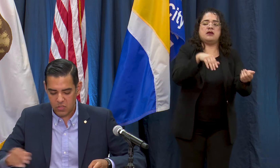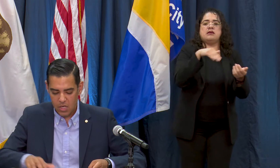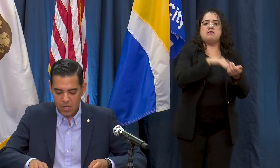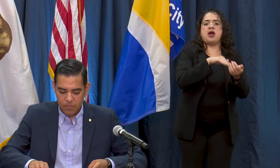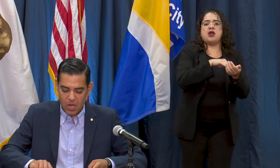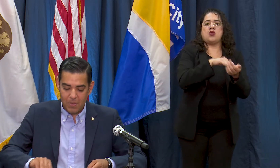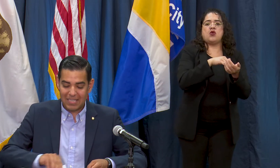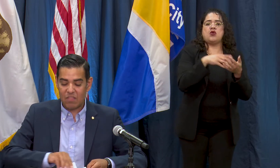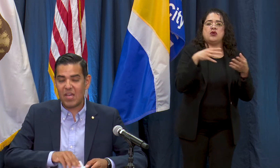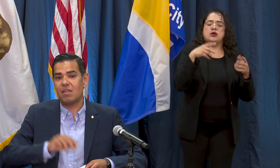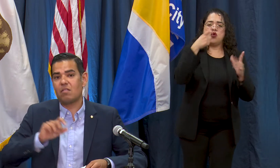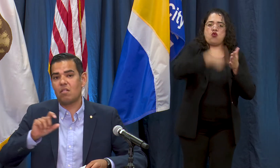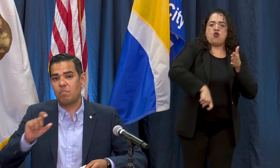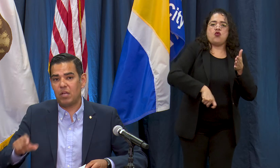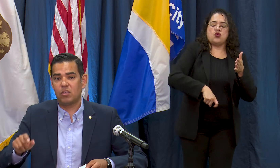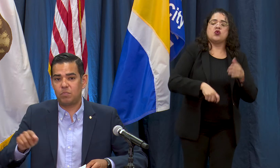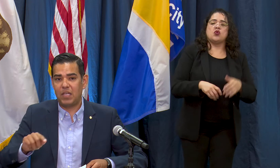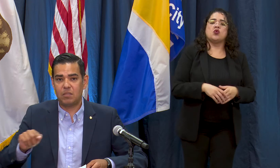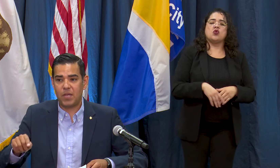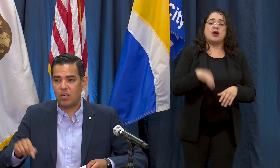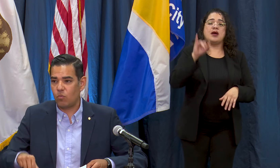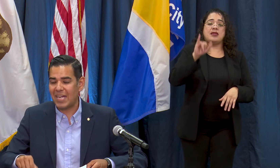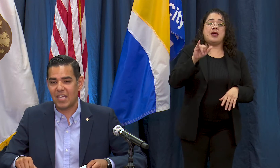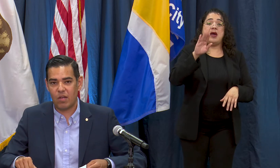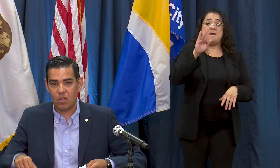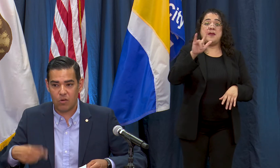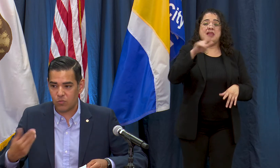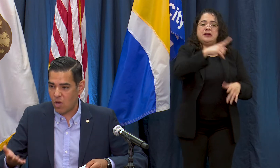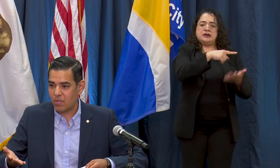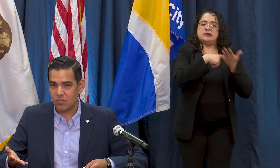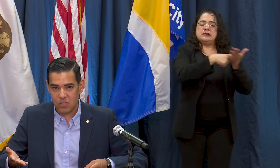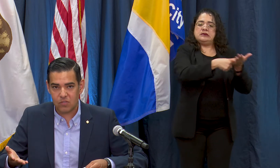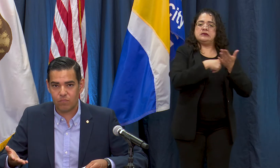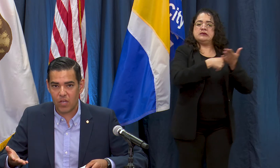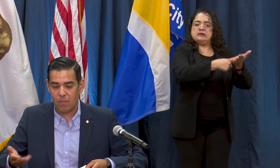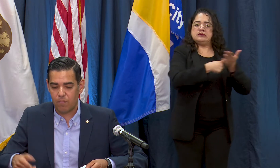but again that bill is being debated right now in Congress probably as this